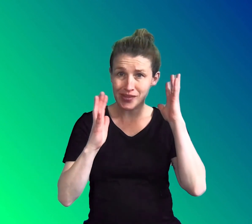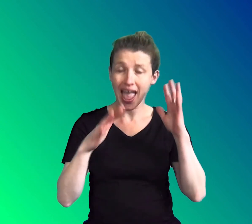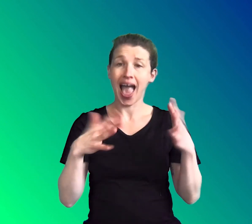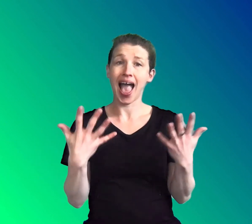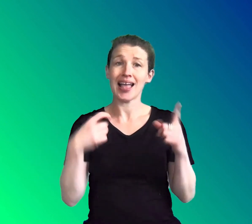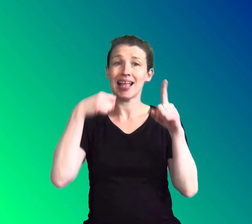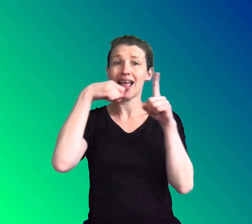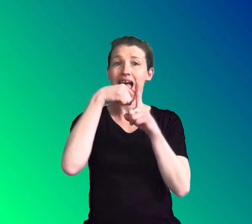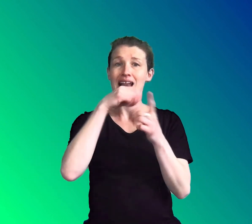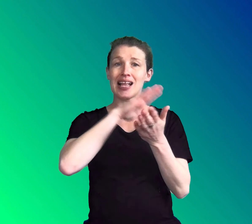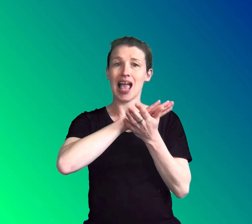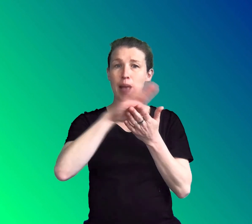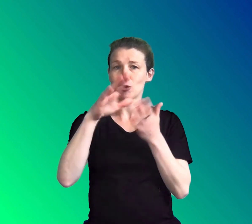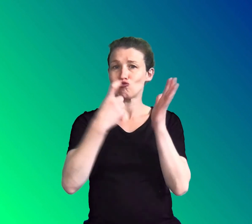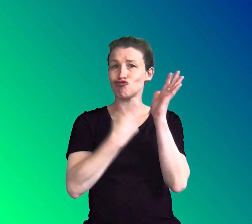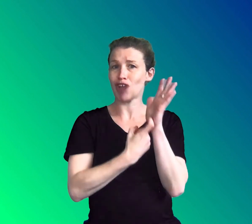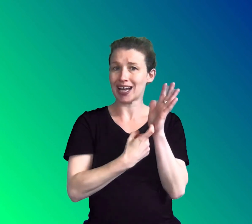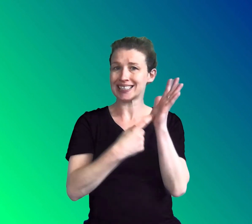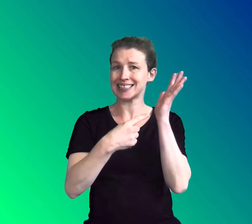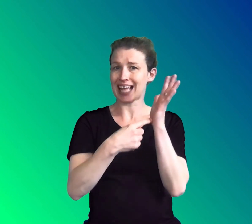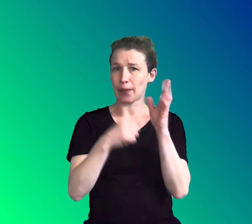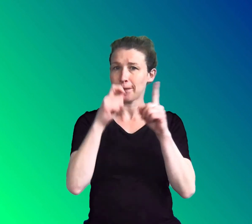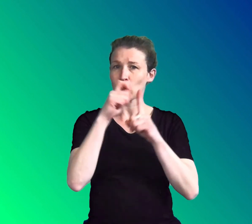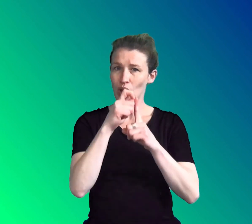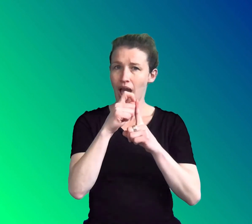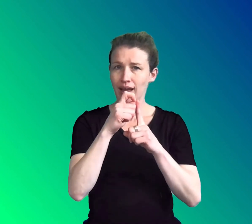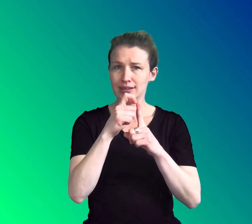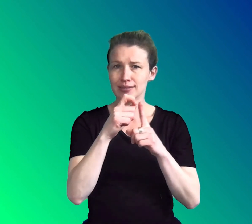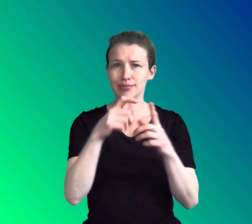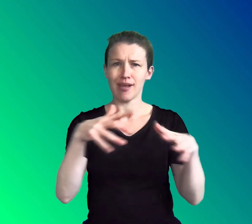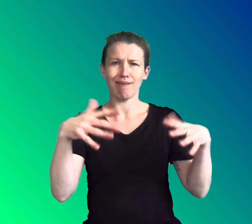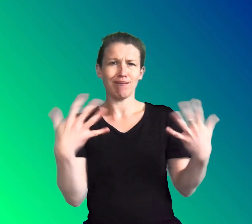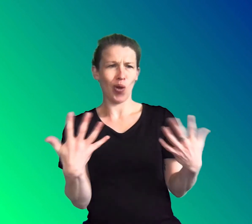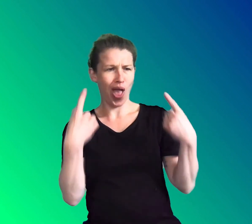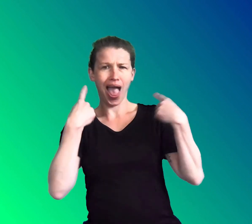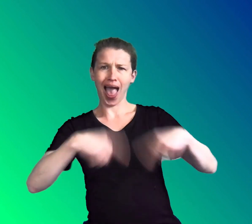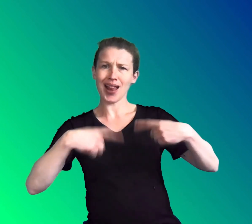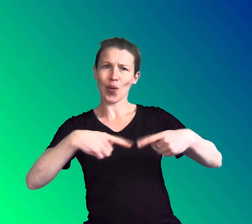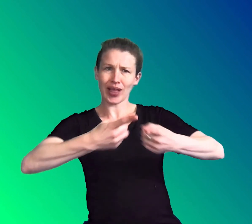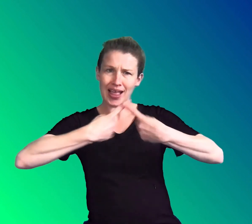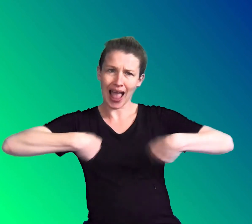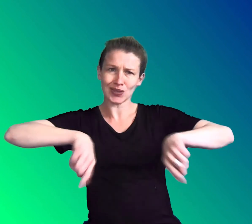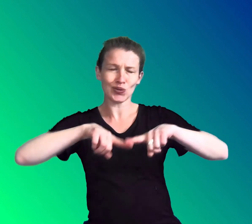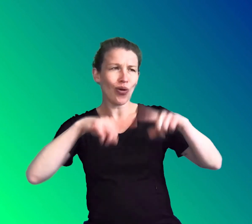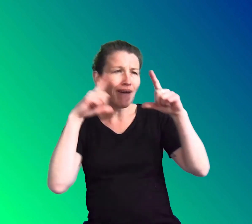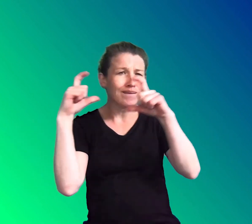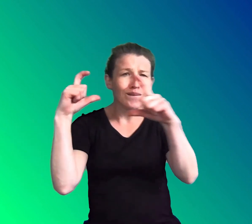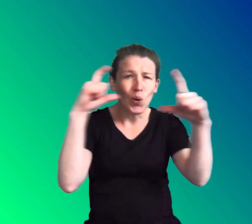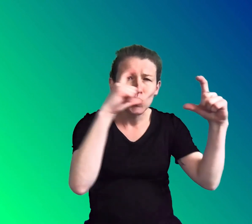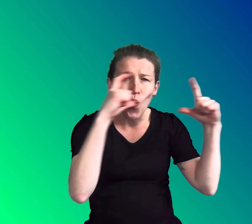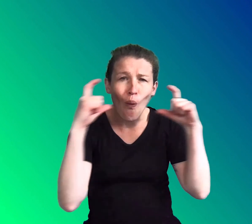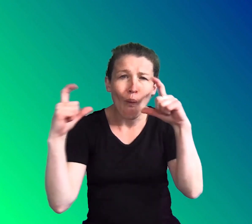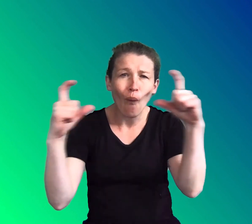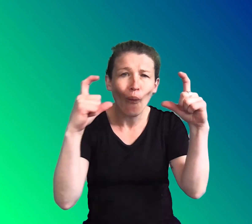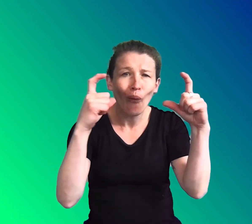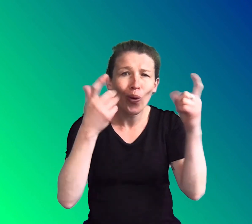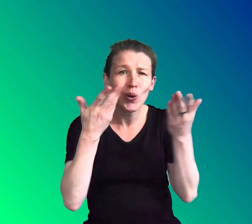and Kati Huirapa Runaka Ki Puketeraki for allowing us to showcase and photograph the work that they do